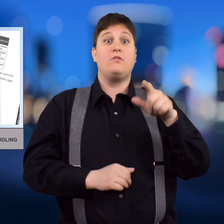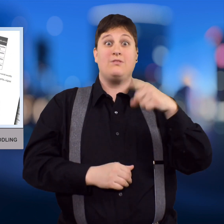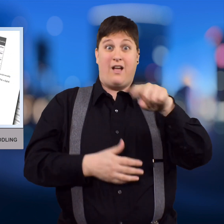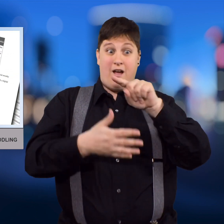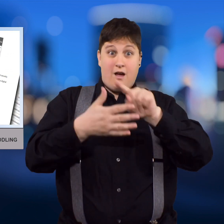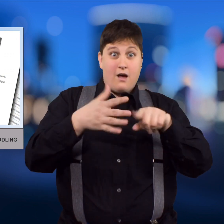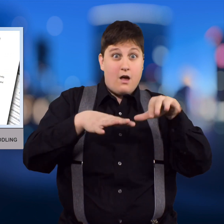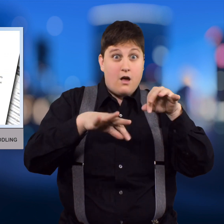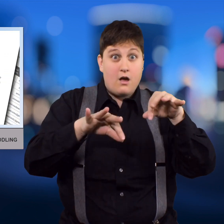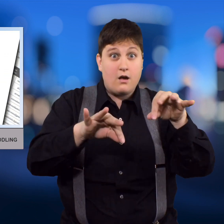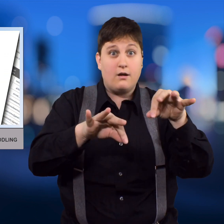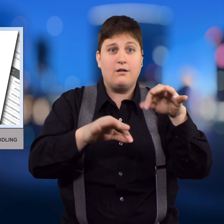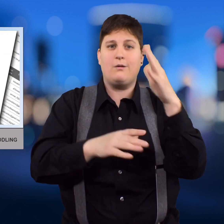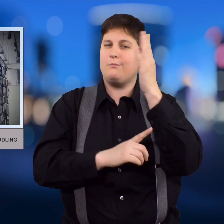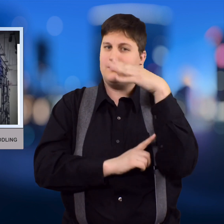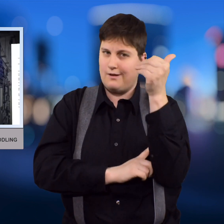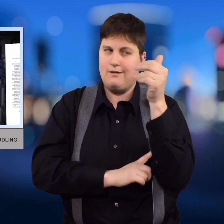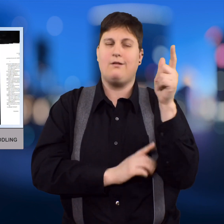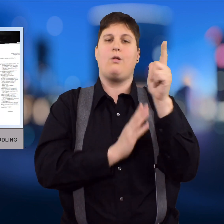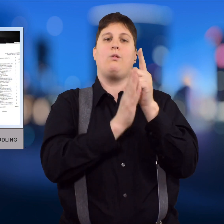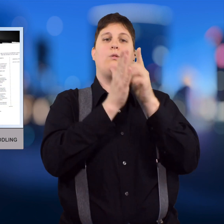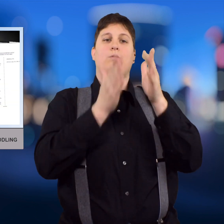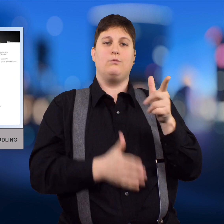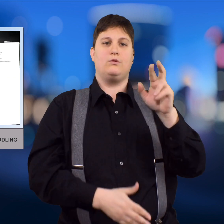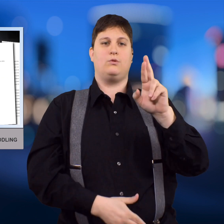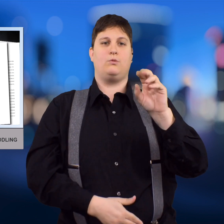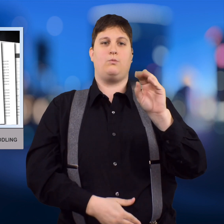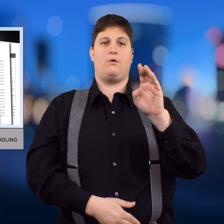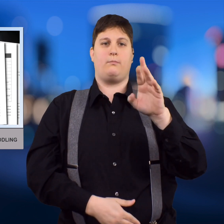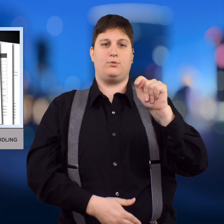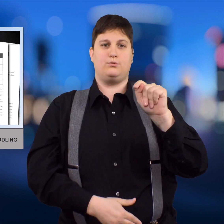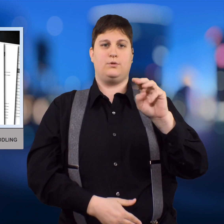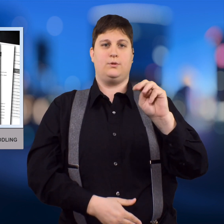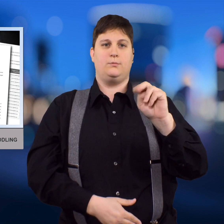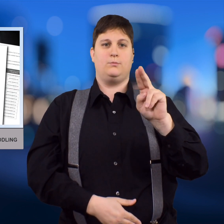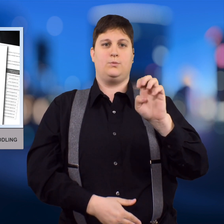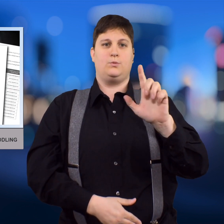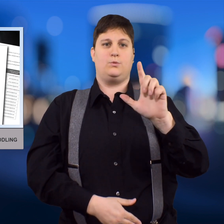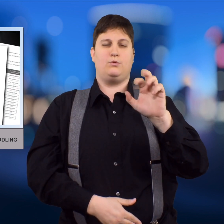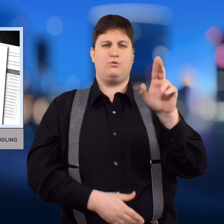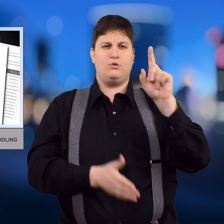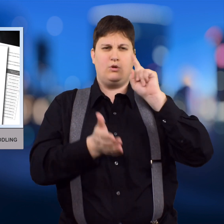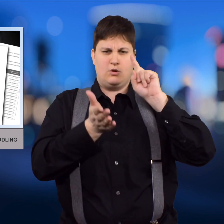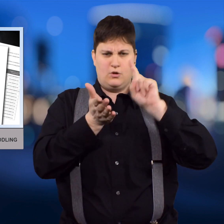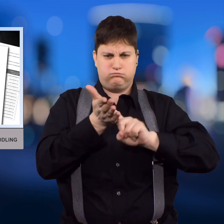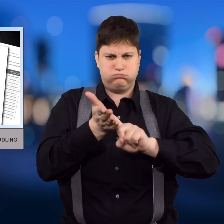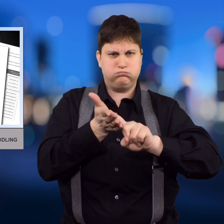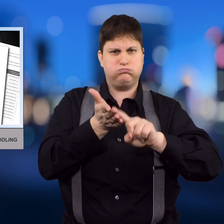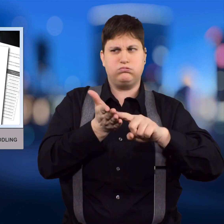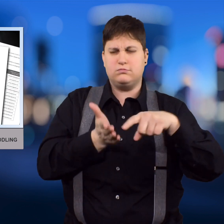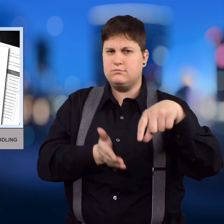The charges are the result of Special Counsel Robert Mueller's investigation looking into